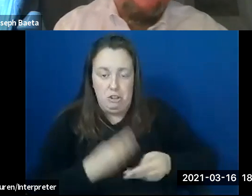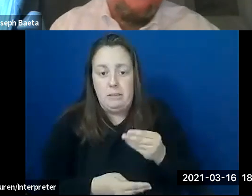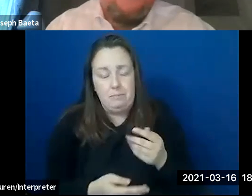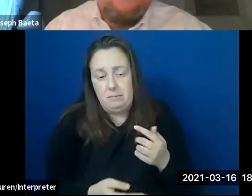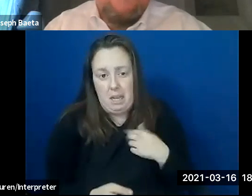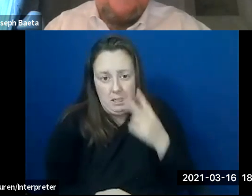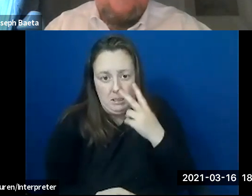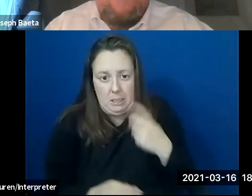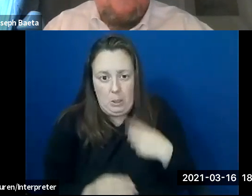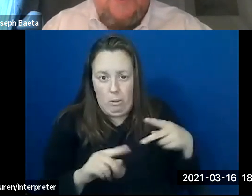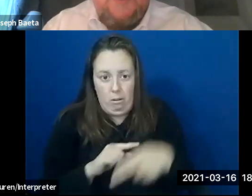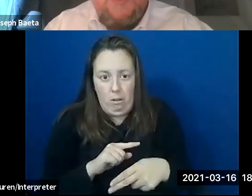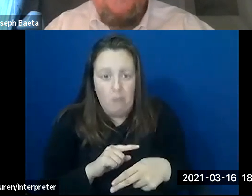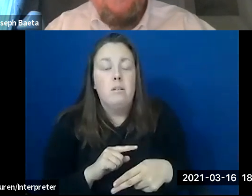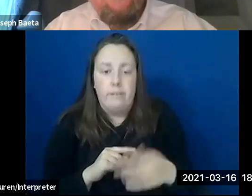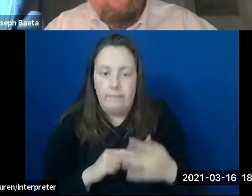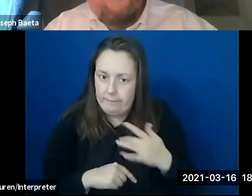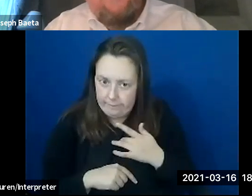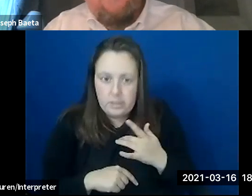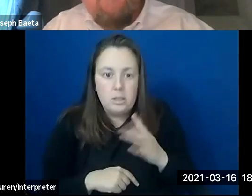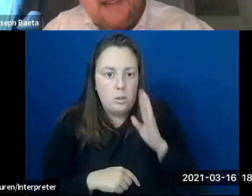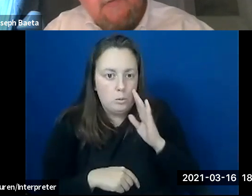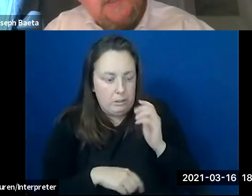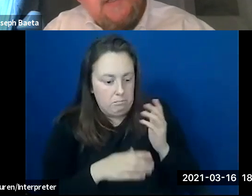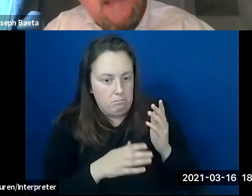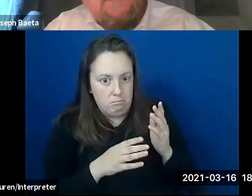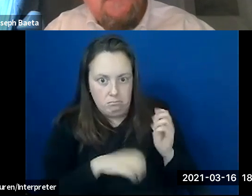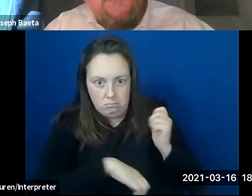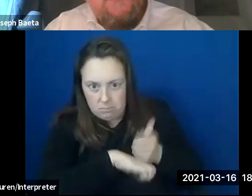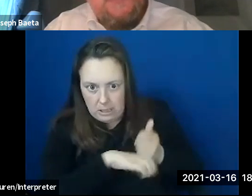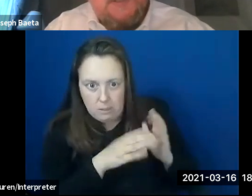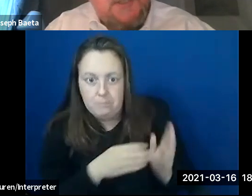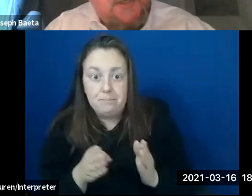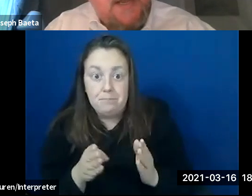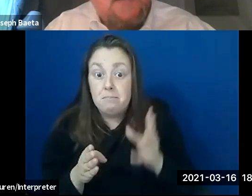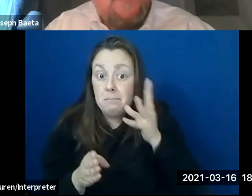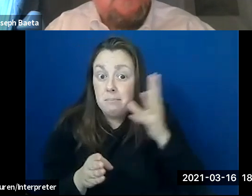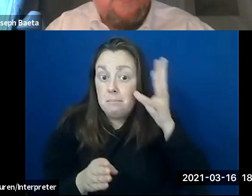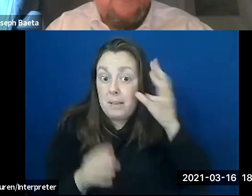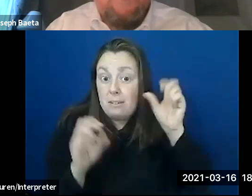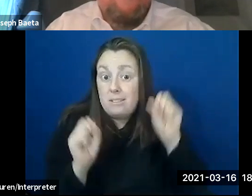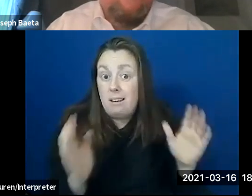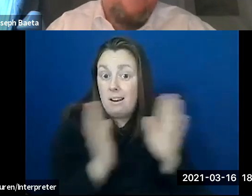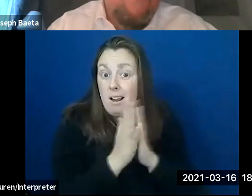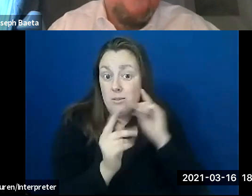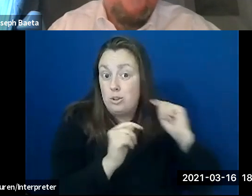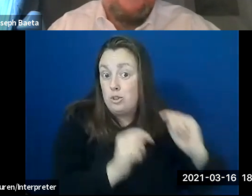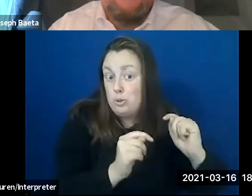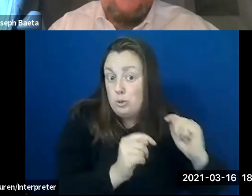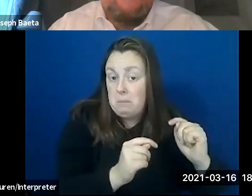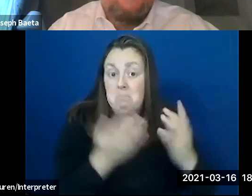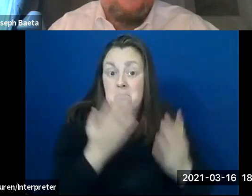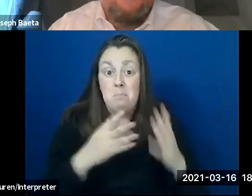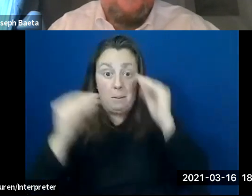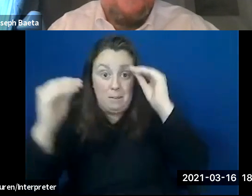Joseph Baeta: it's a it's a plan that we're working on where a parent can ask for Tutoring a teacher could ask for supporting the Tutoring or an older student could say I like to do Tutoring.